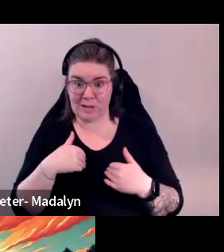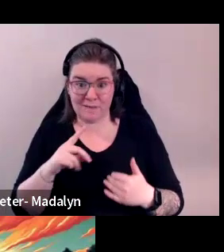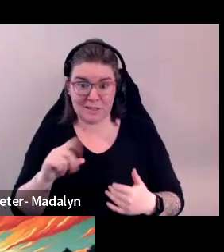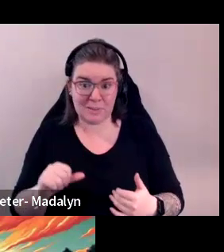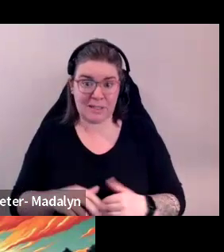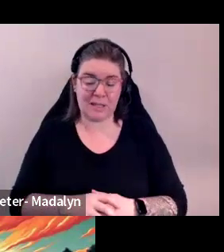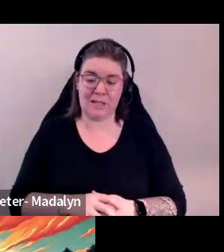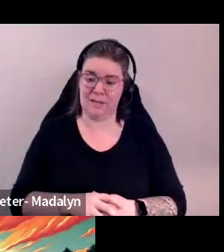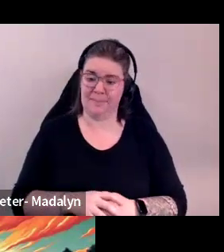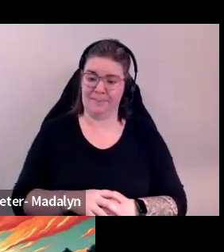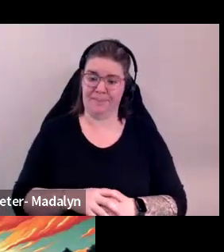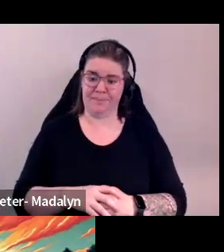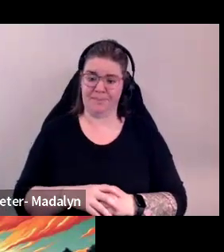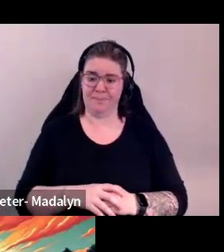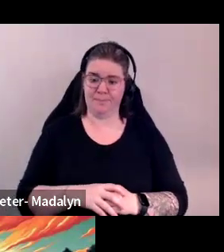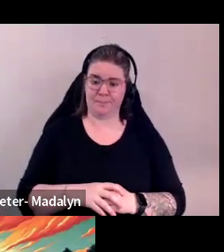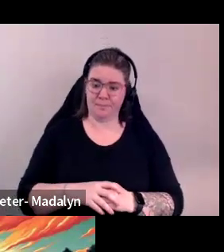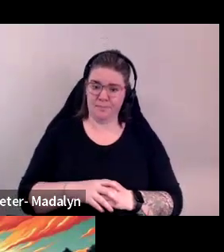Brooke Wilson (she/her): poop. Brooke Wilson (she/her): Maybe that's